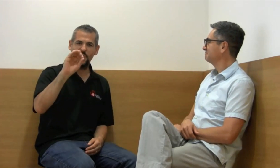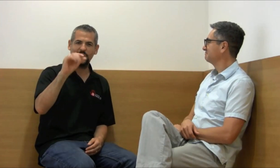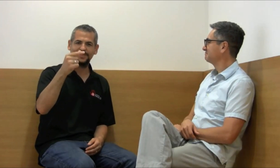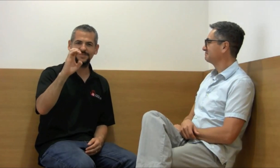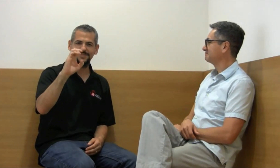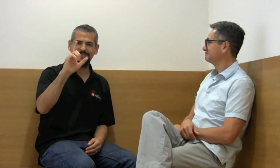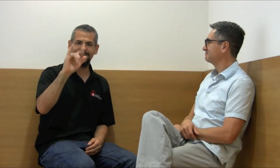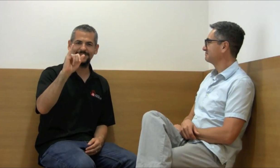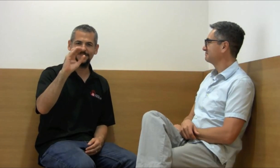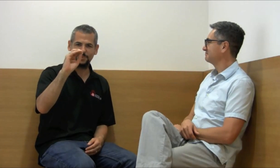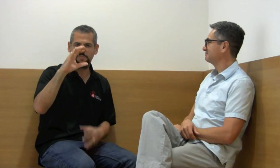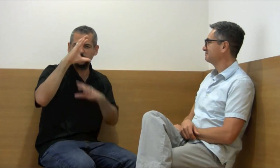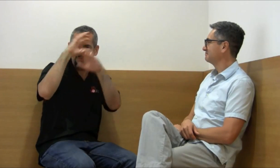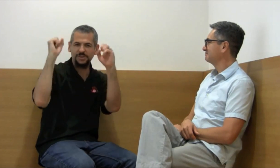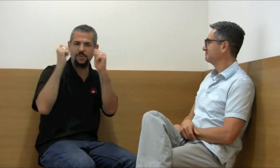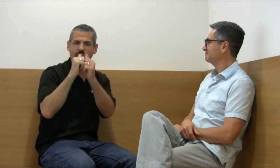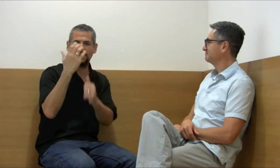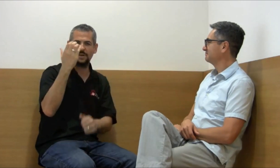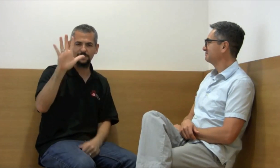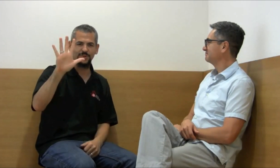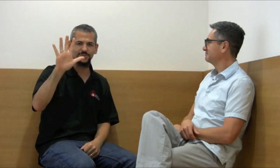I’m Rogelio - president of Council de Manos